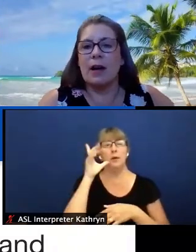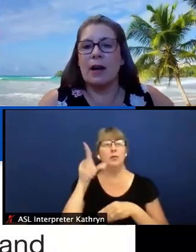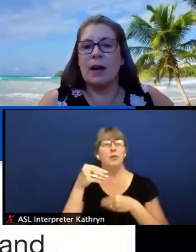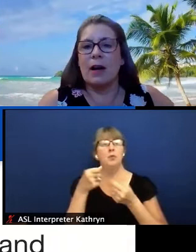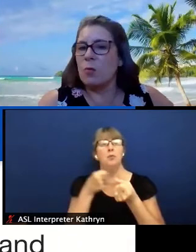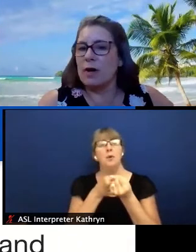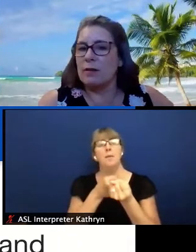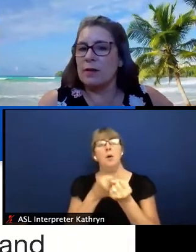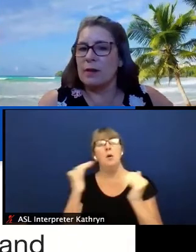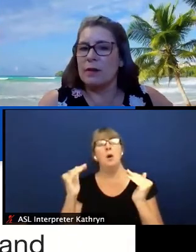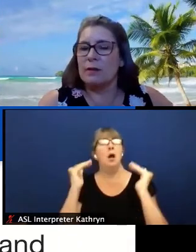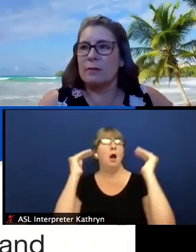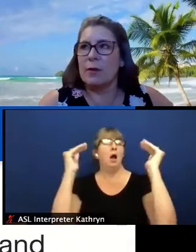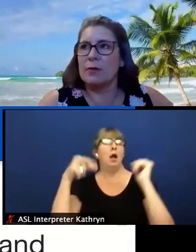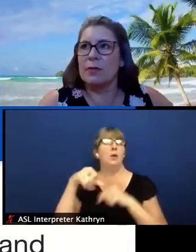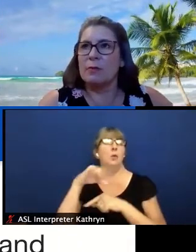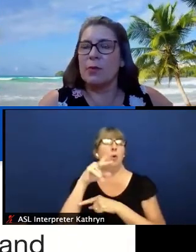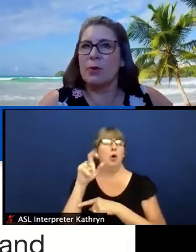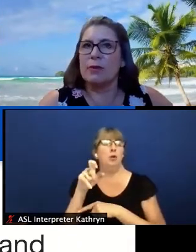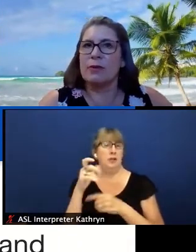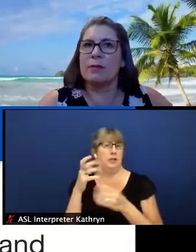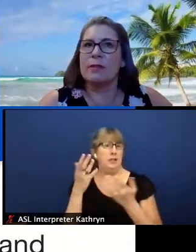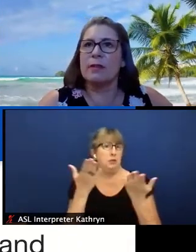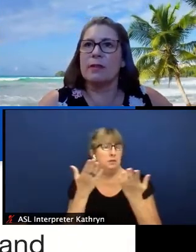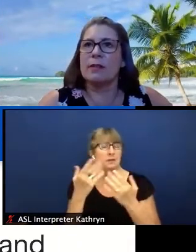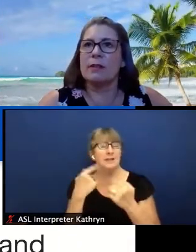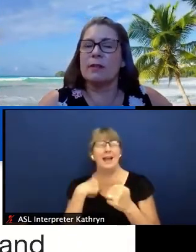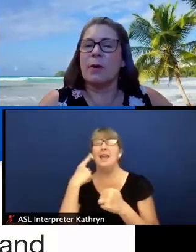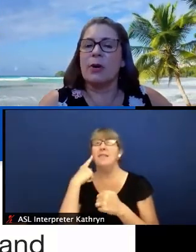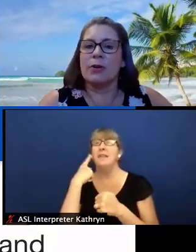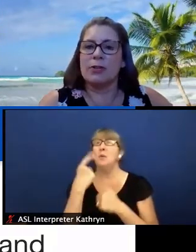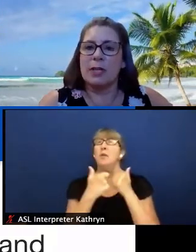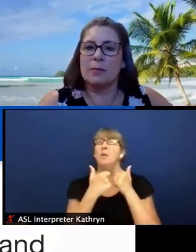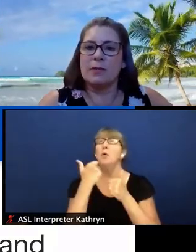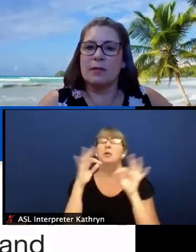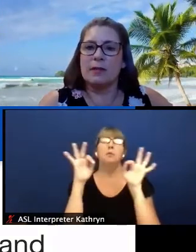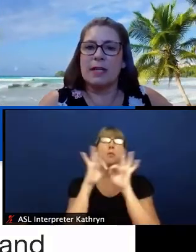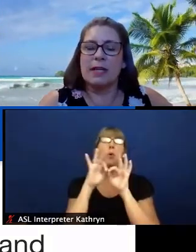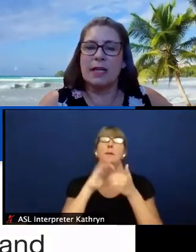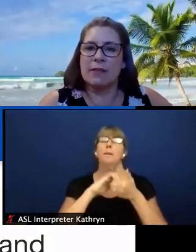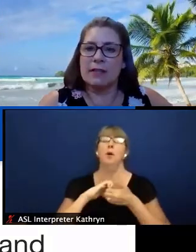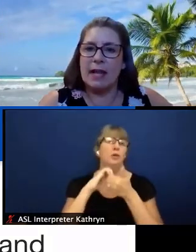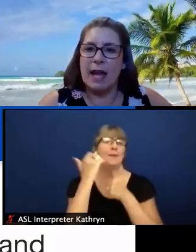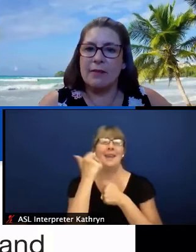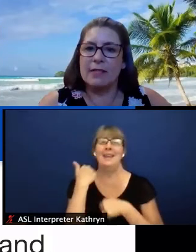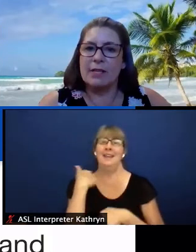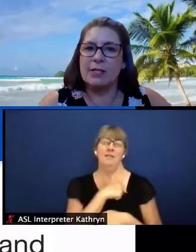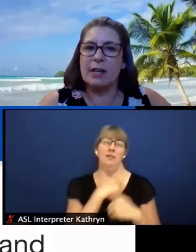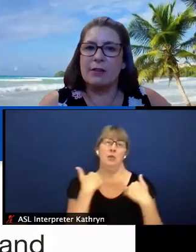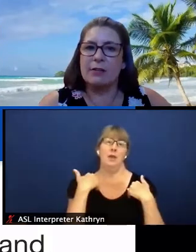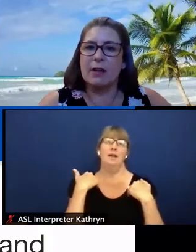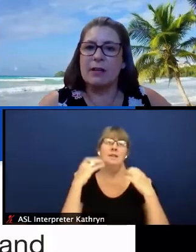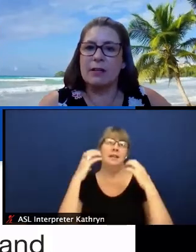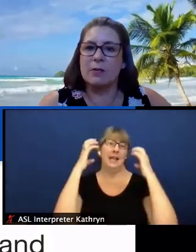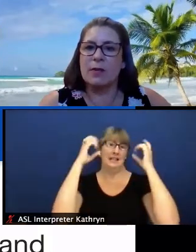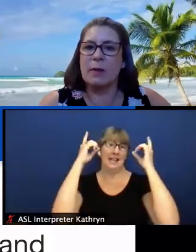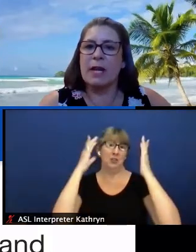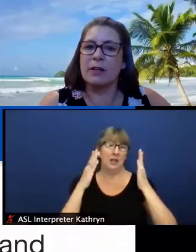I think one of the most important partnerships, any of us can have as educators is with parents,